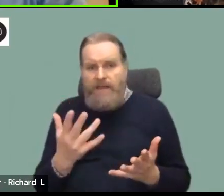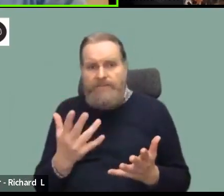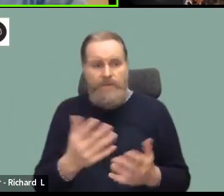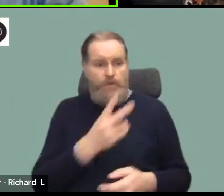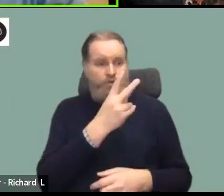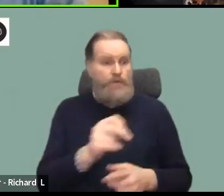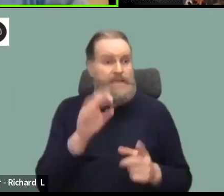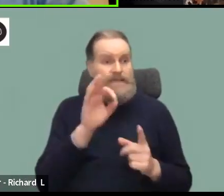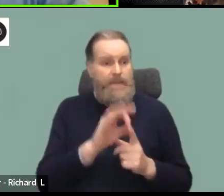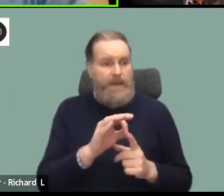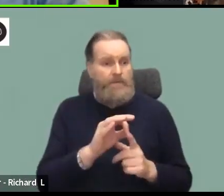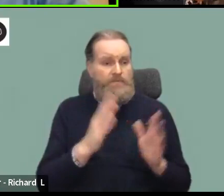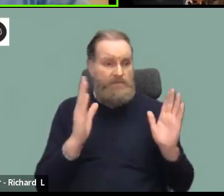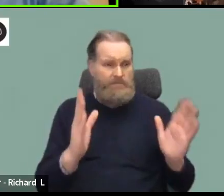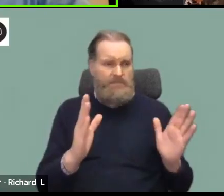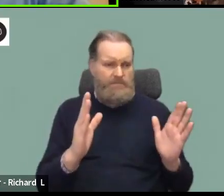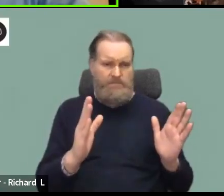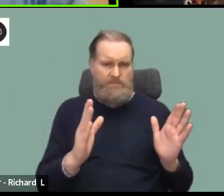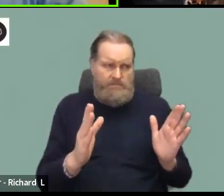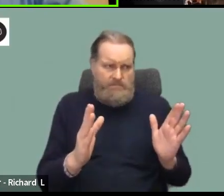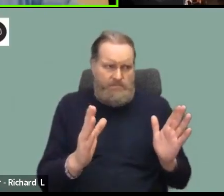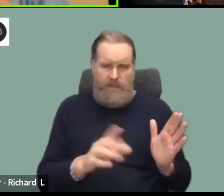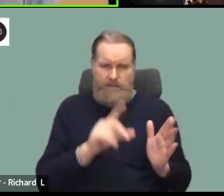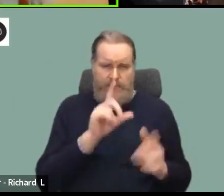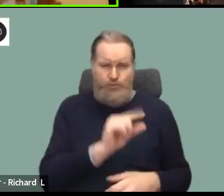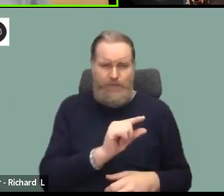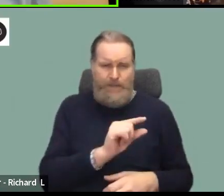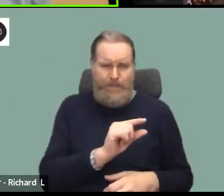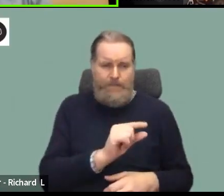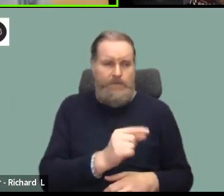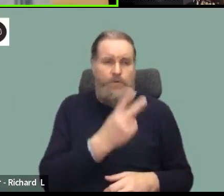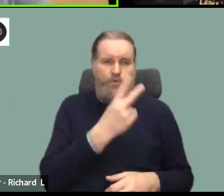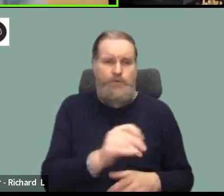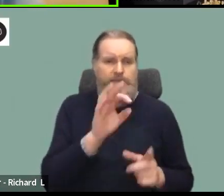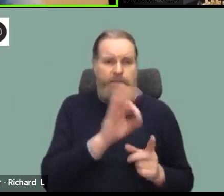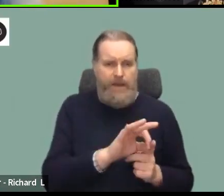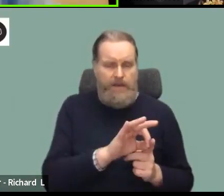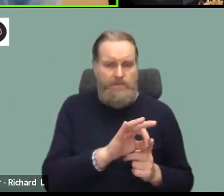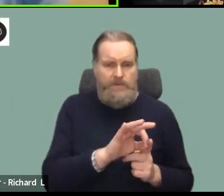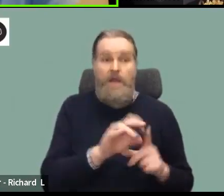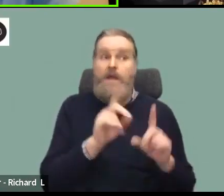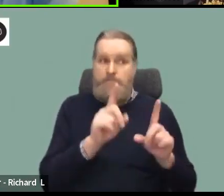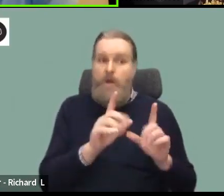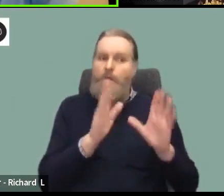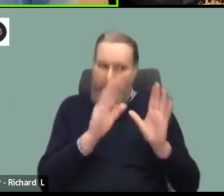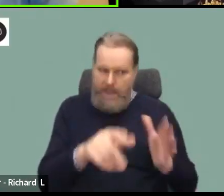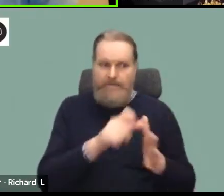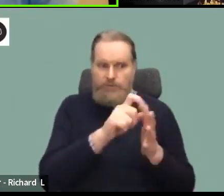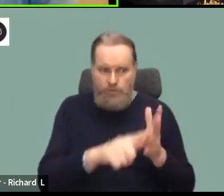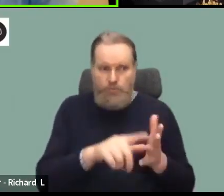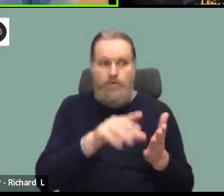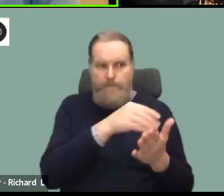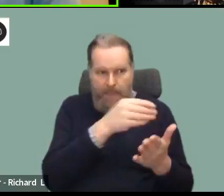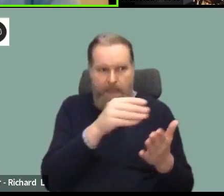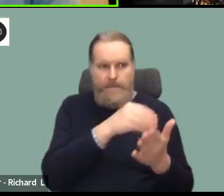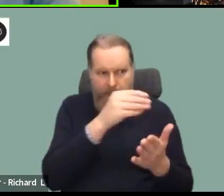t our members to Sacrifice as our members to Sacrifice, as a as we can get away with as we can get away with clearly will all have to make a sacrifice, but the less we can make the sacrifice and the more.